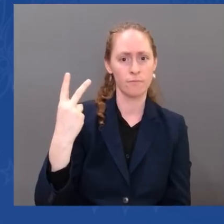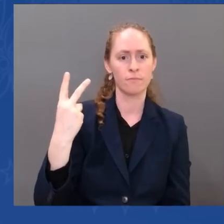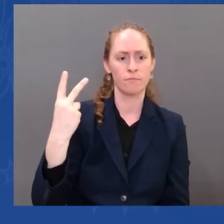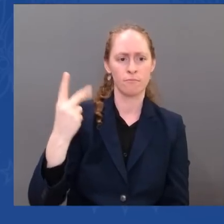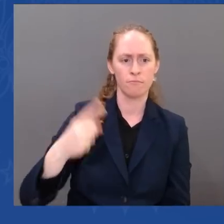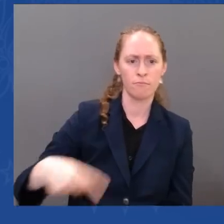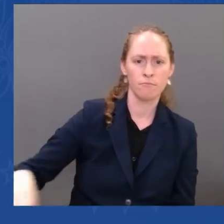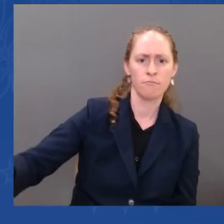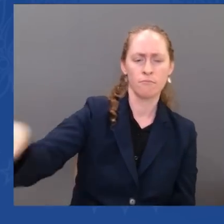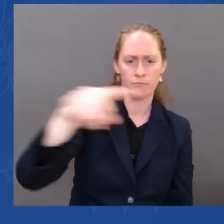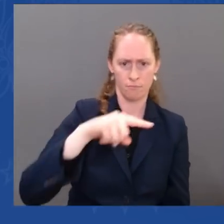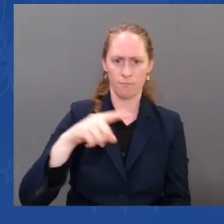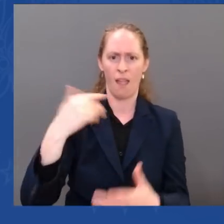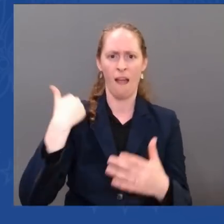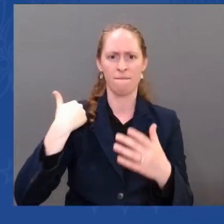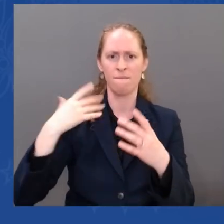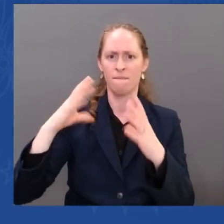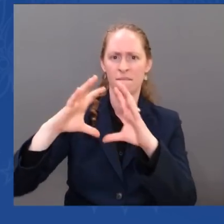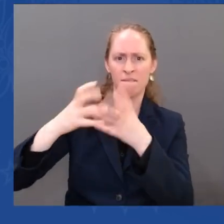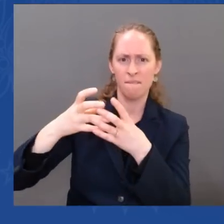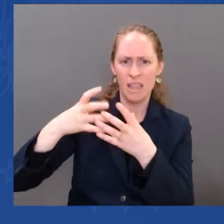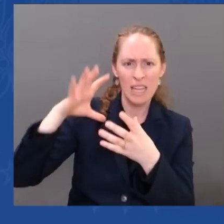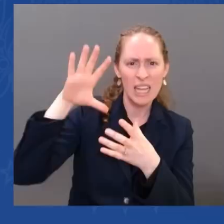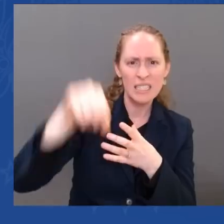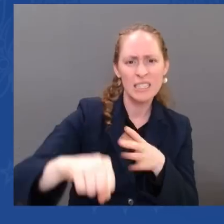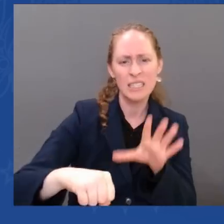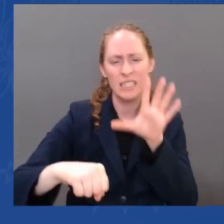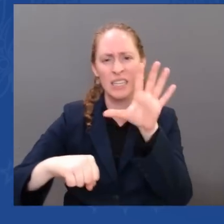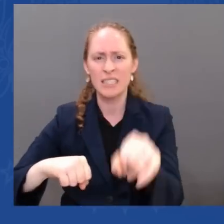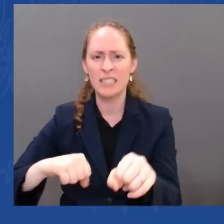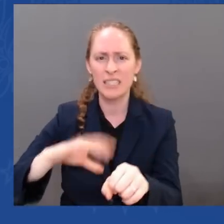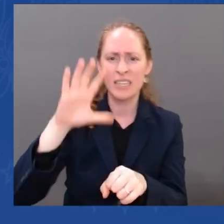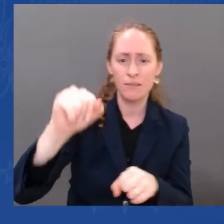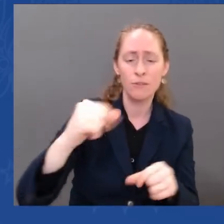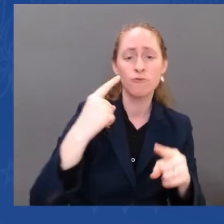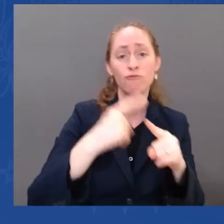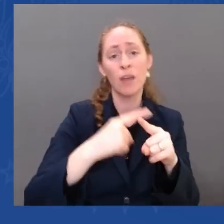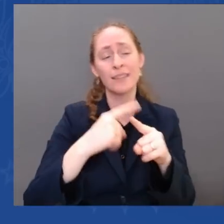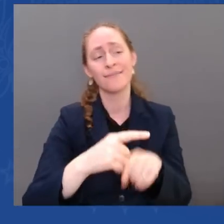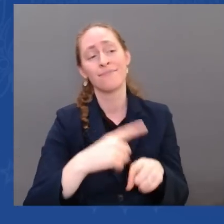Today, the war and wisdom and the wanton disinformation